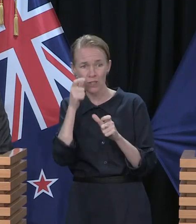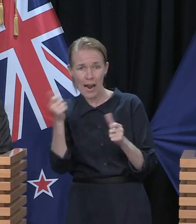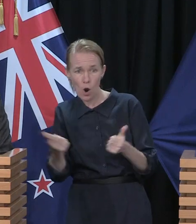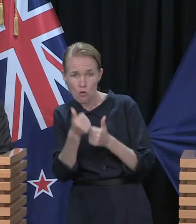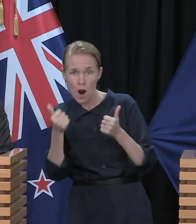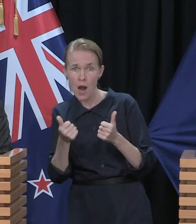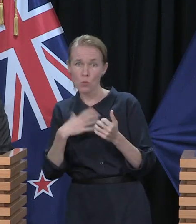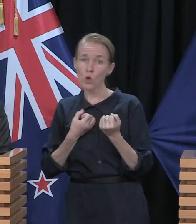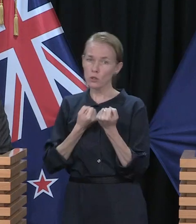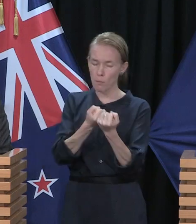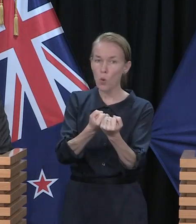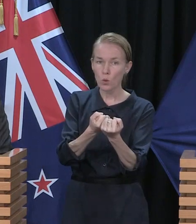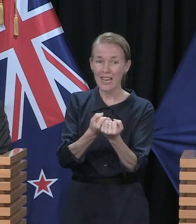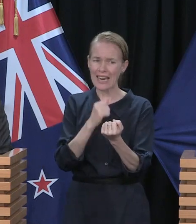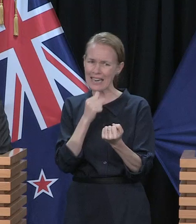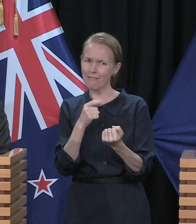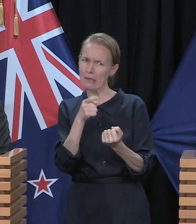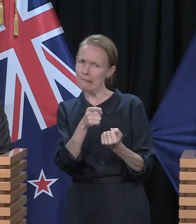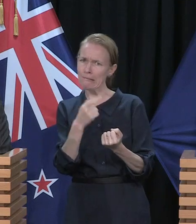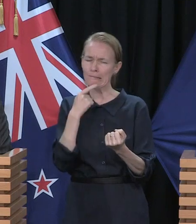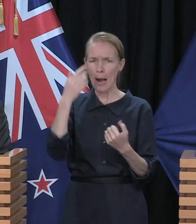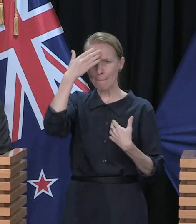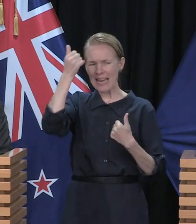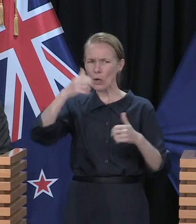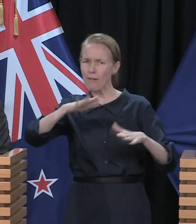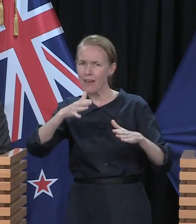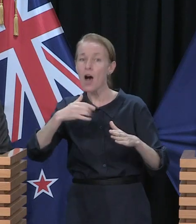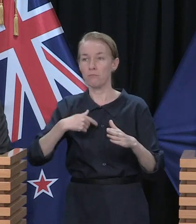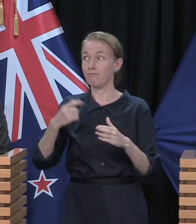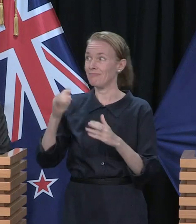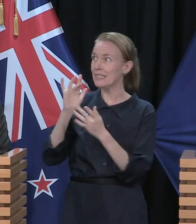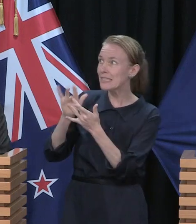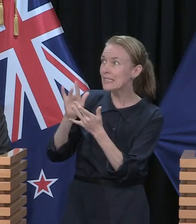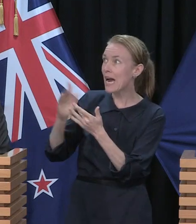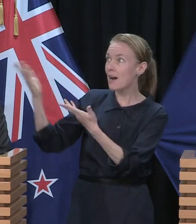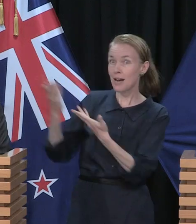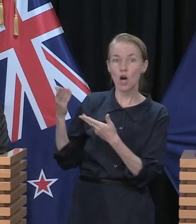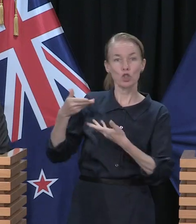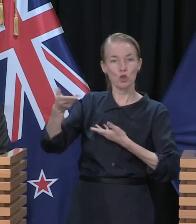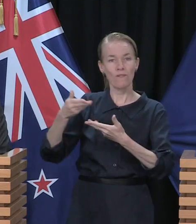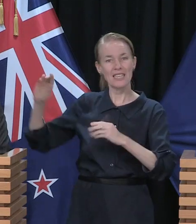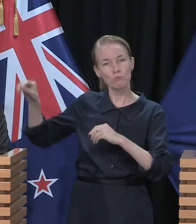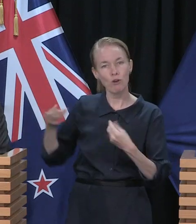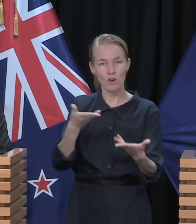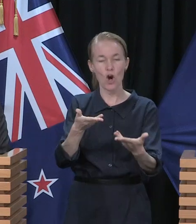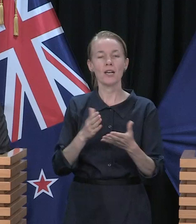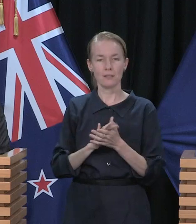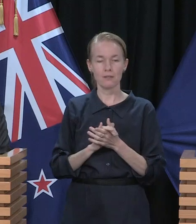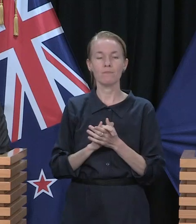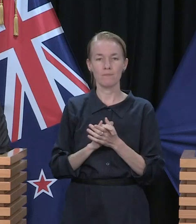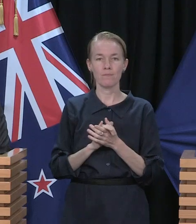way to ensure that any support that is required is - the need for support is identified and then the support is made